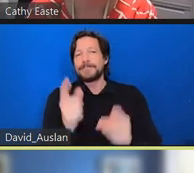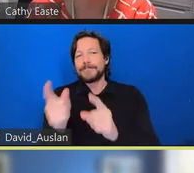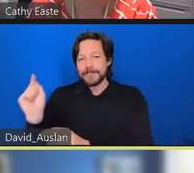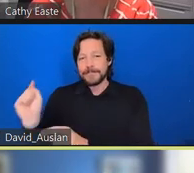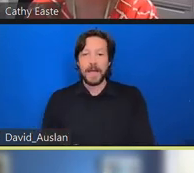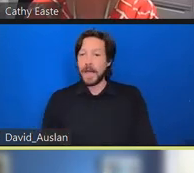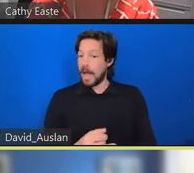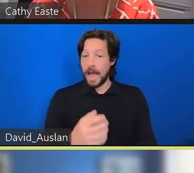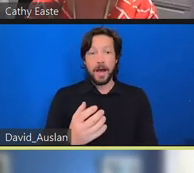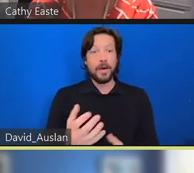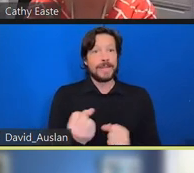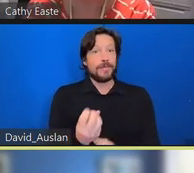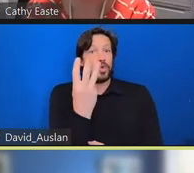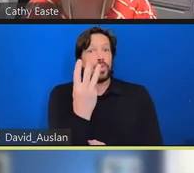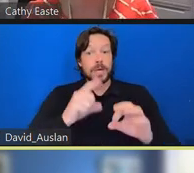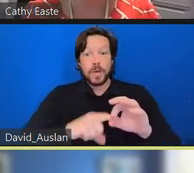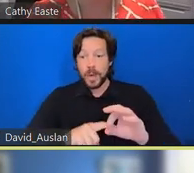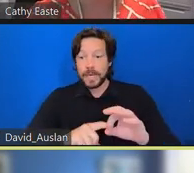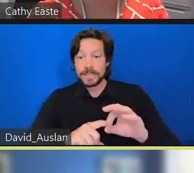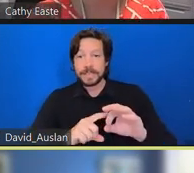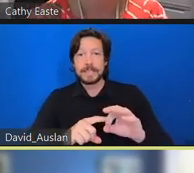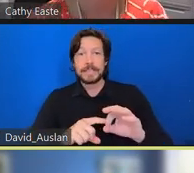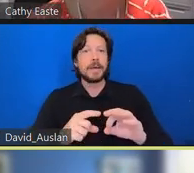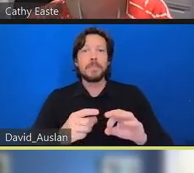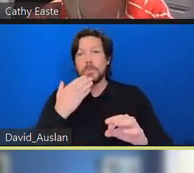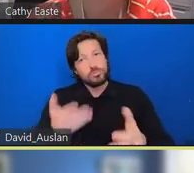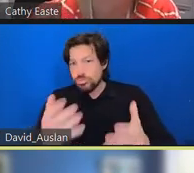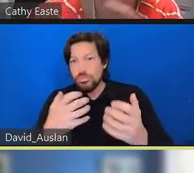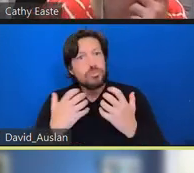three questions, but people please feel free to write some more questions in the